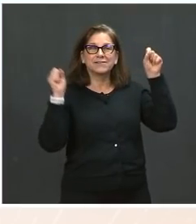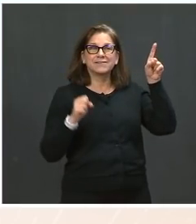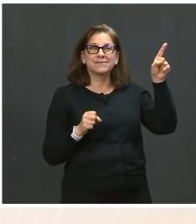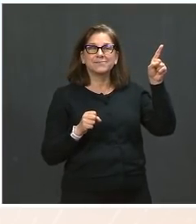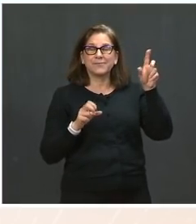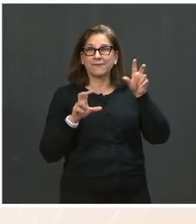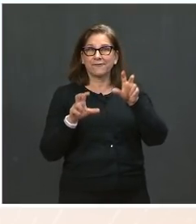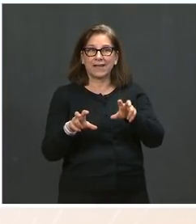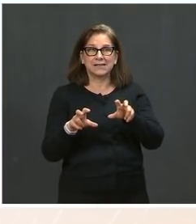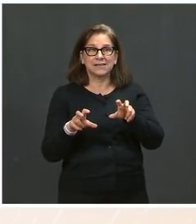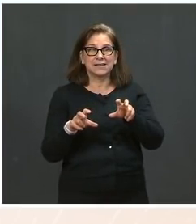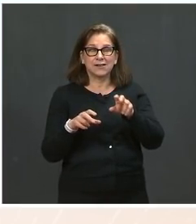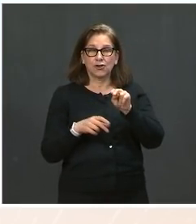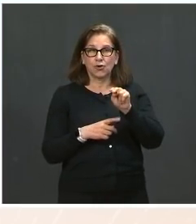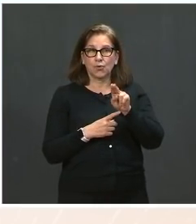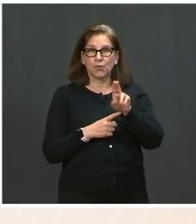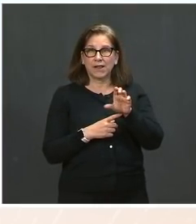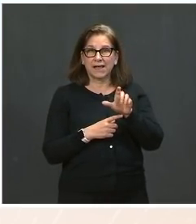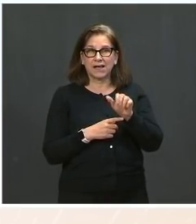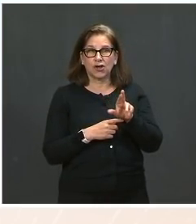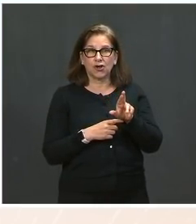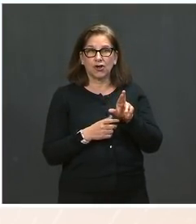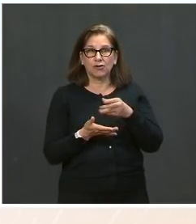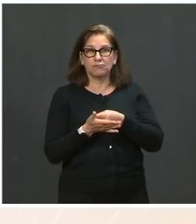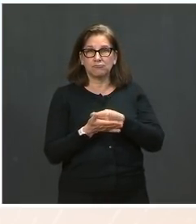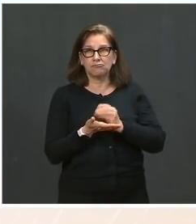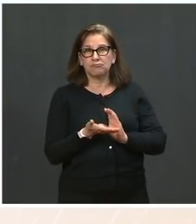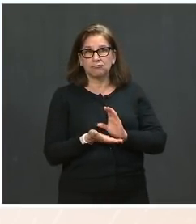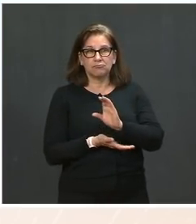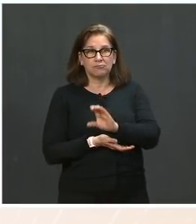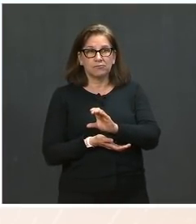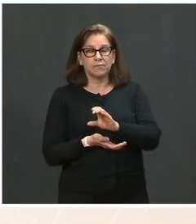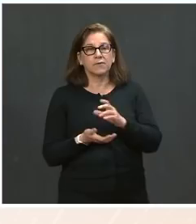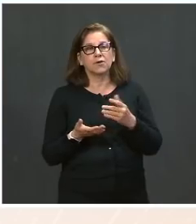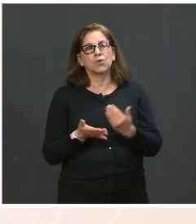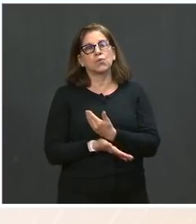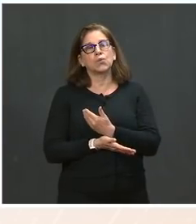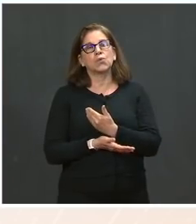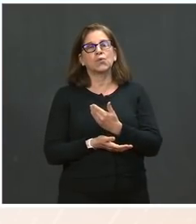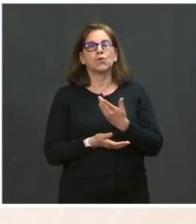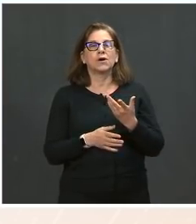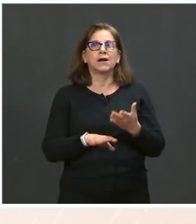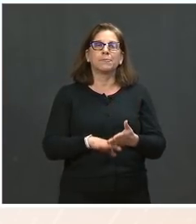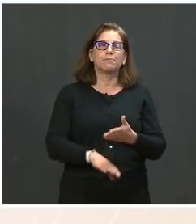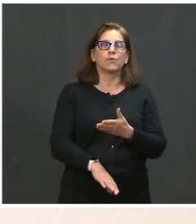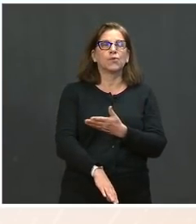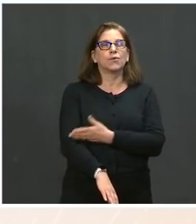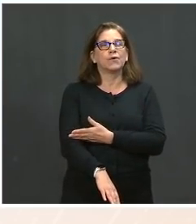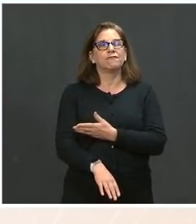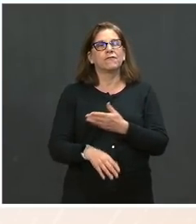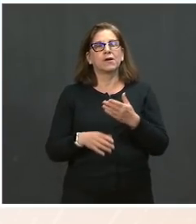the development of new and improved nuclear weaponry. Is the policy of this administration